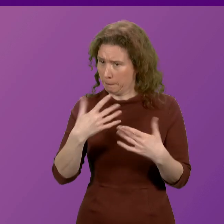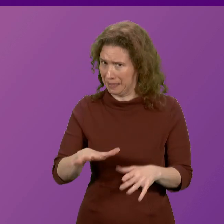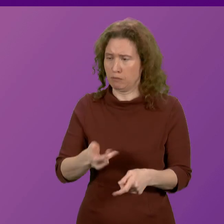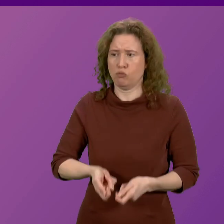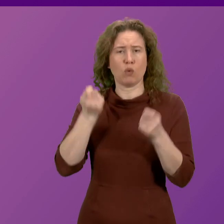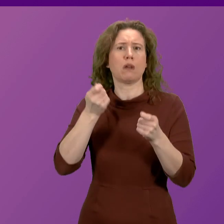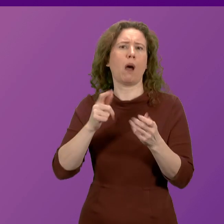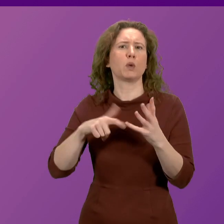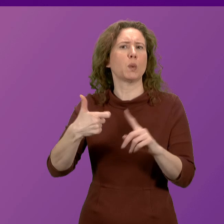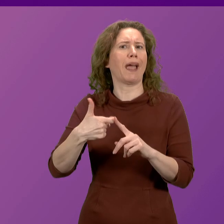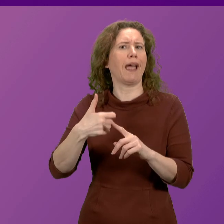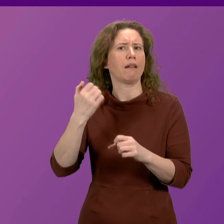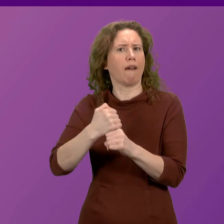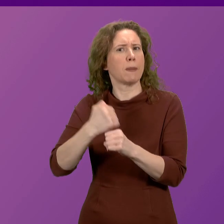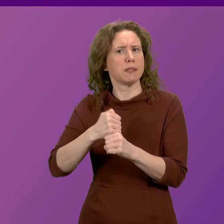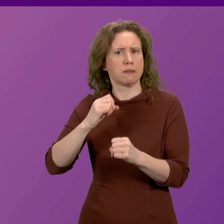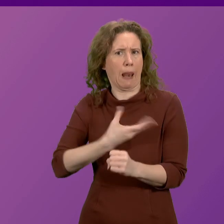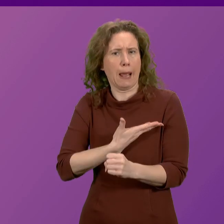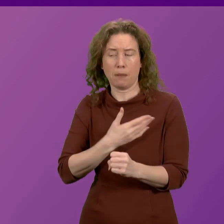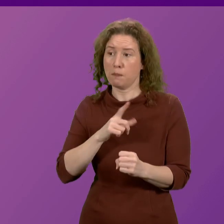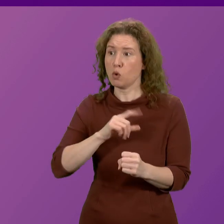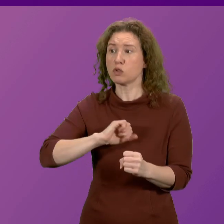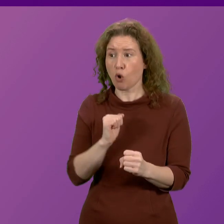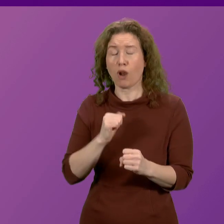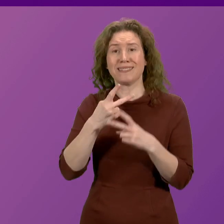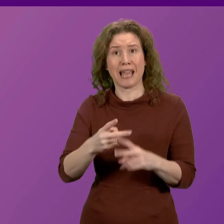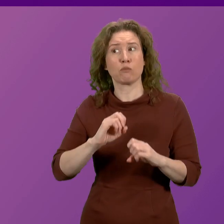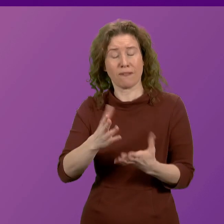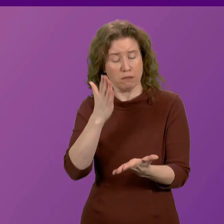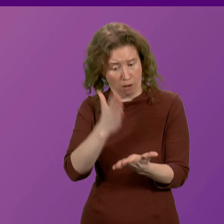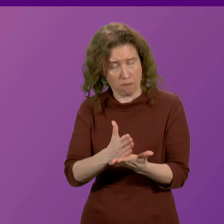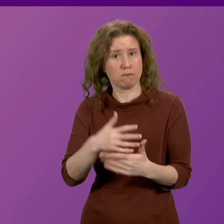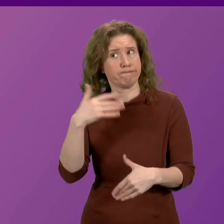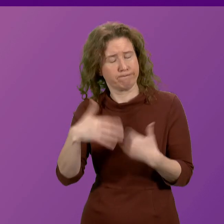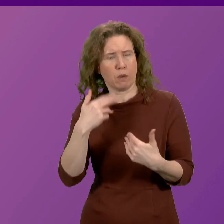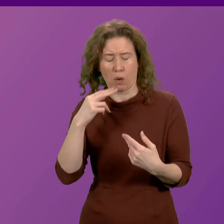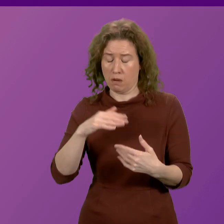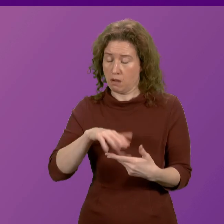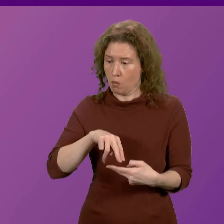because Scotland’s care providers will face a significant increase in the cost